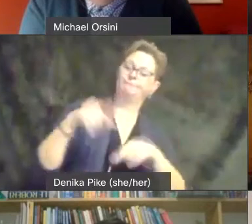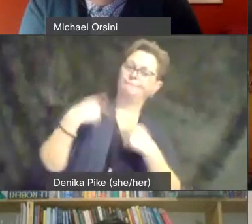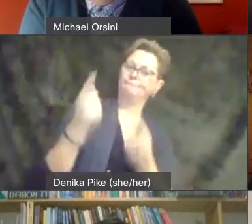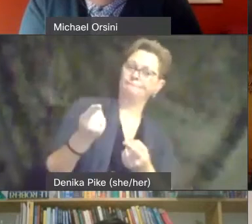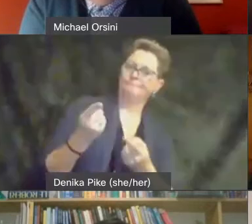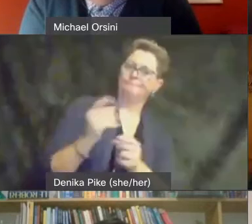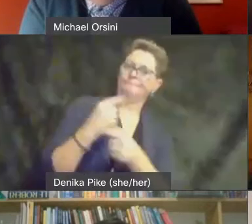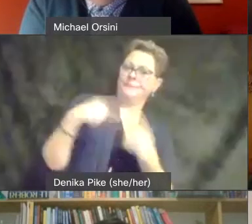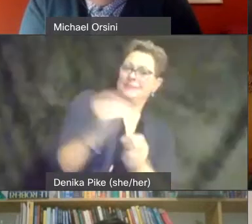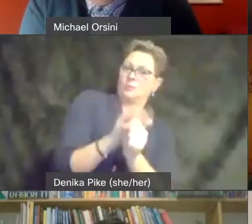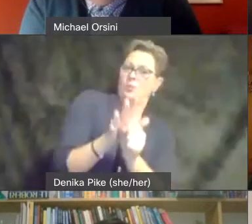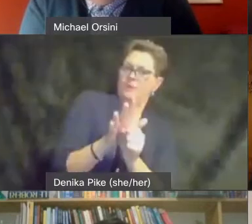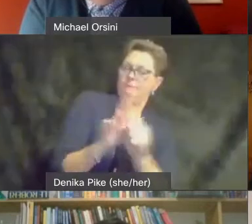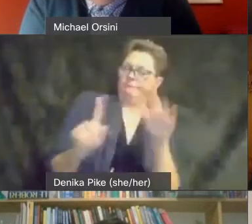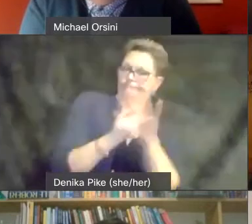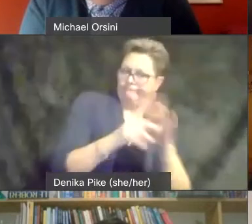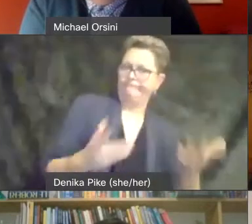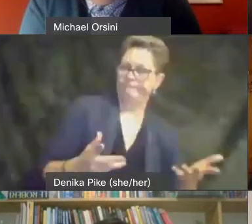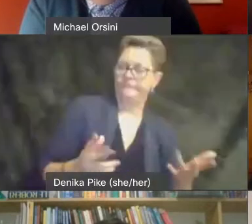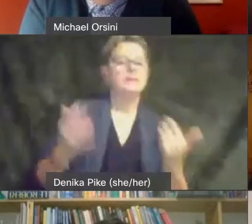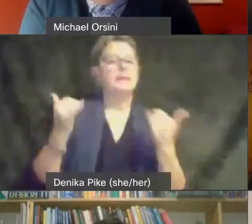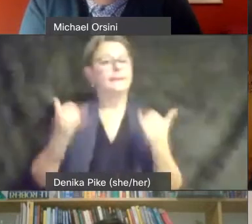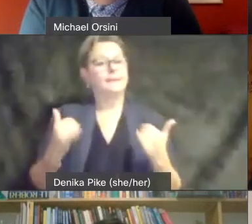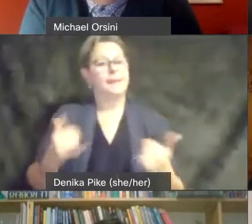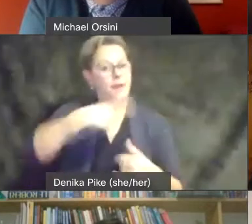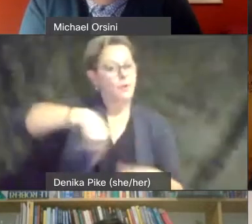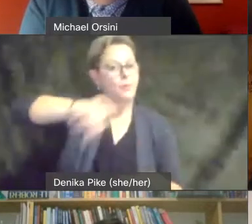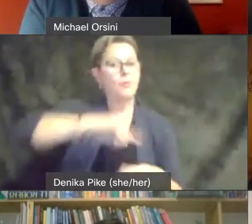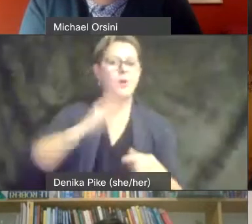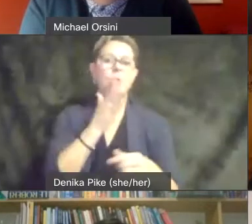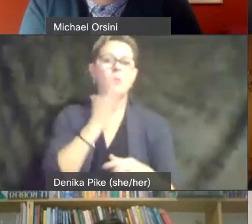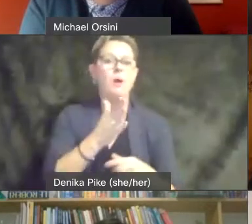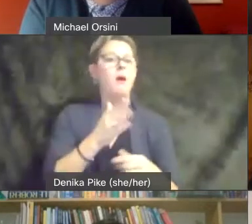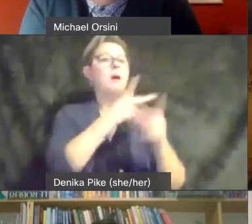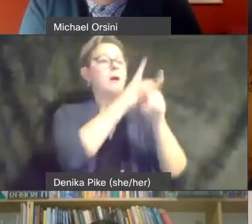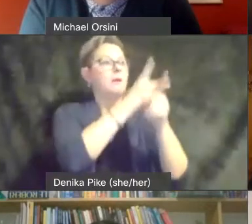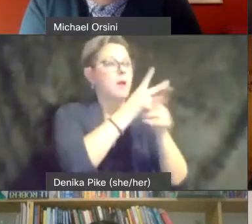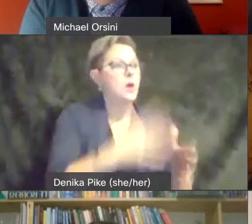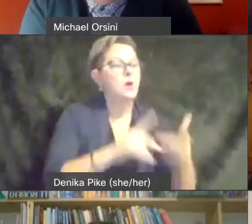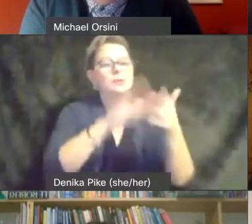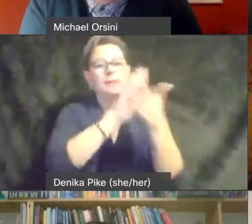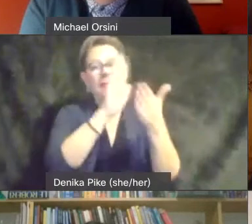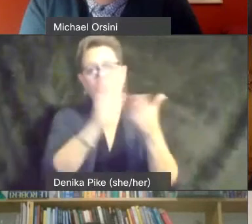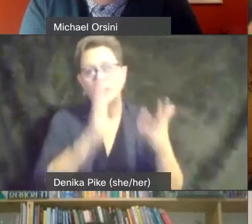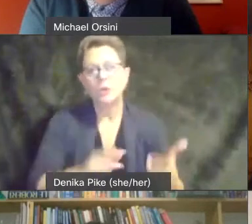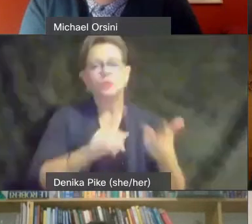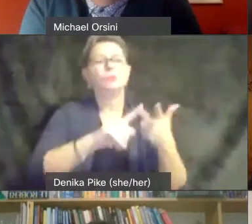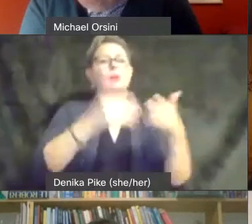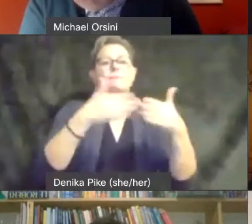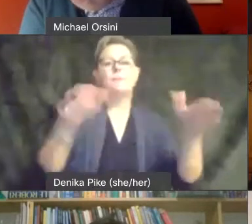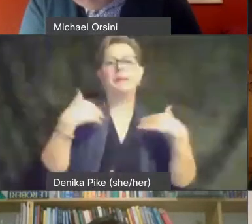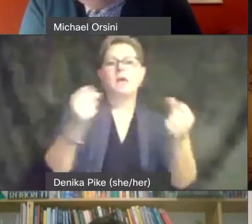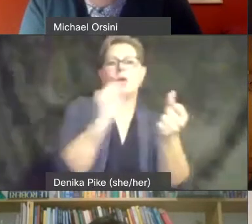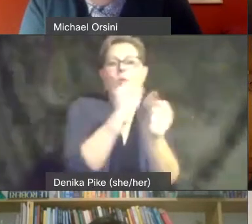I think a lot of people said, are we going to now be valuing carers cleaners, public health workers, public sector workers.